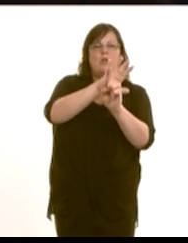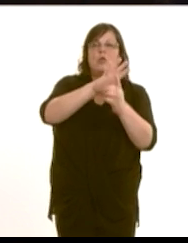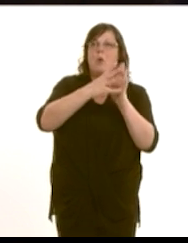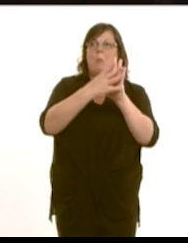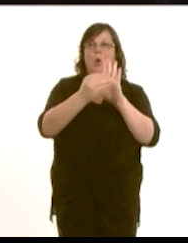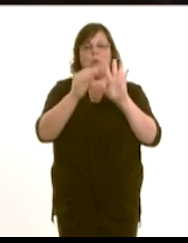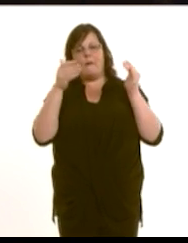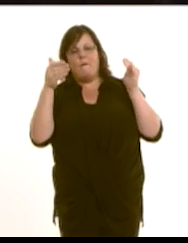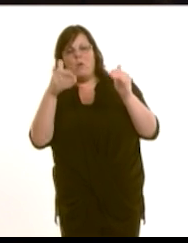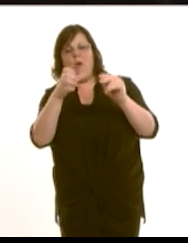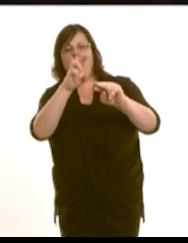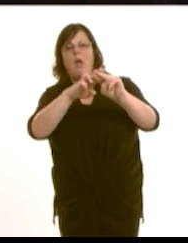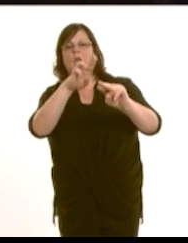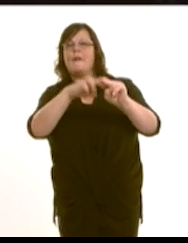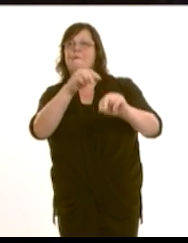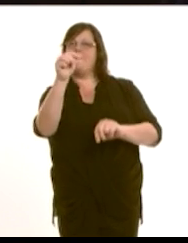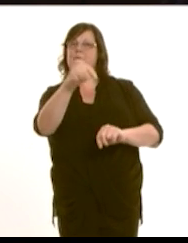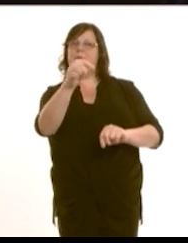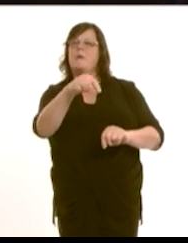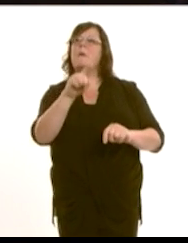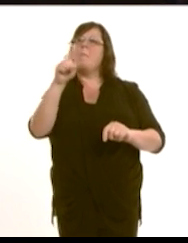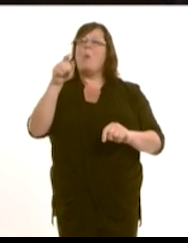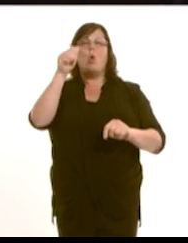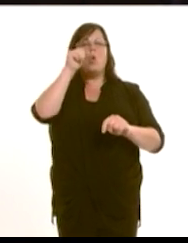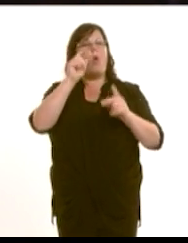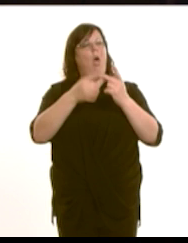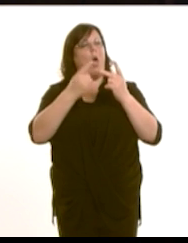brand, we must recognise the role of other population centres as well.